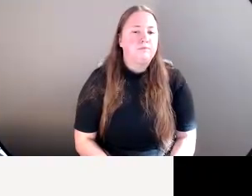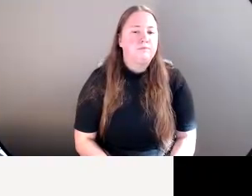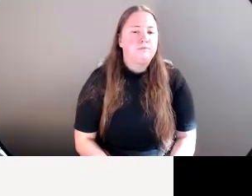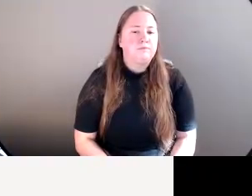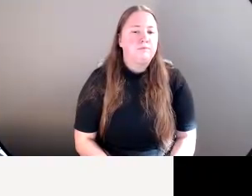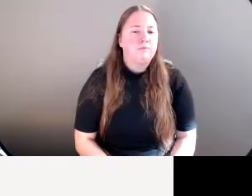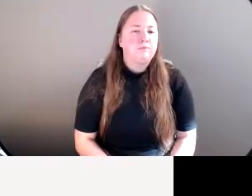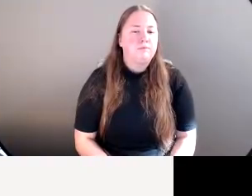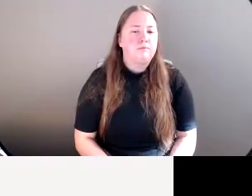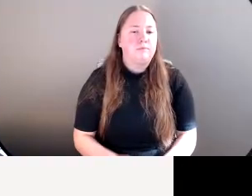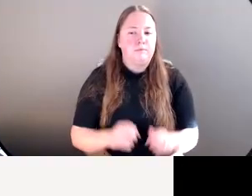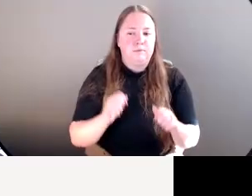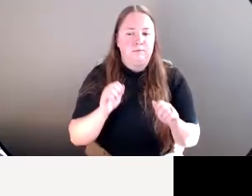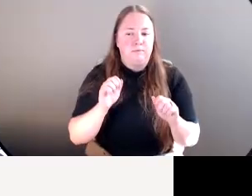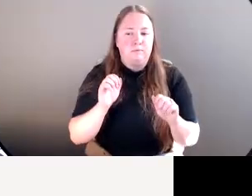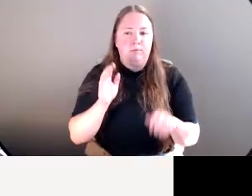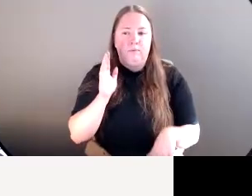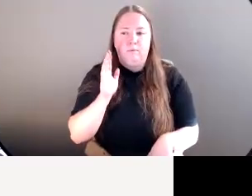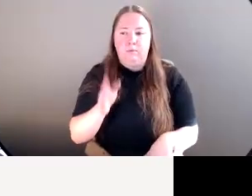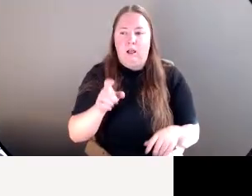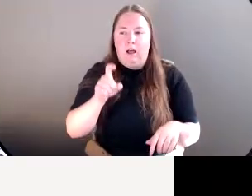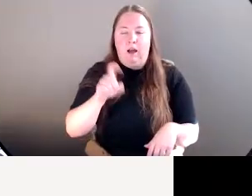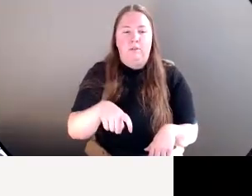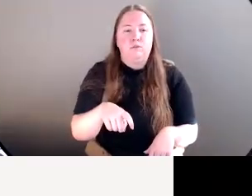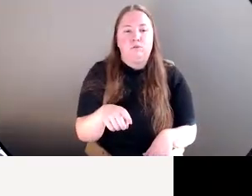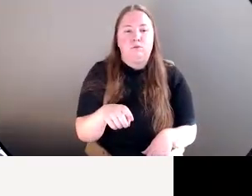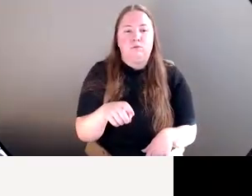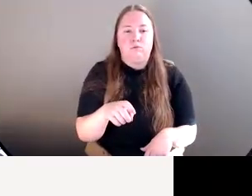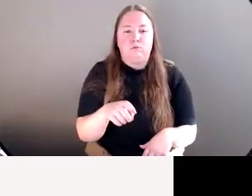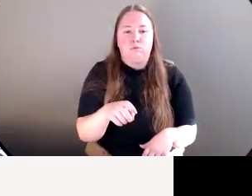include the possible points for the initial reply to the